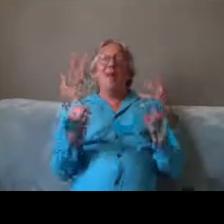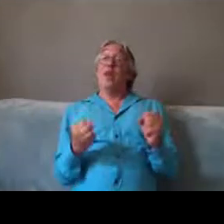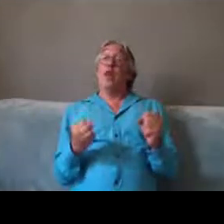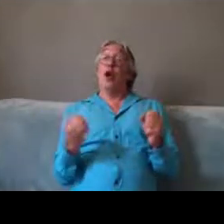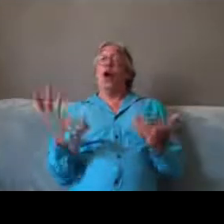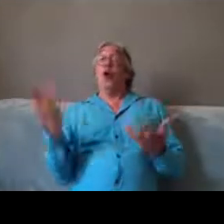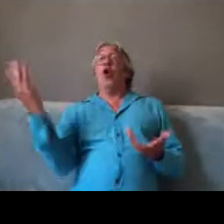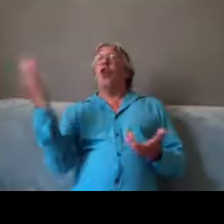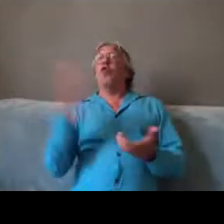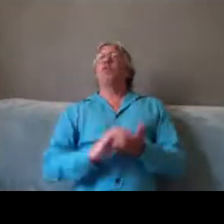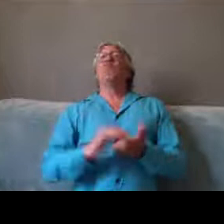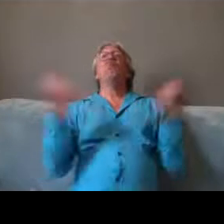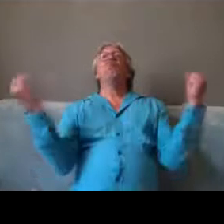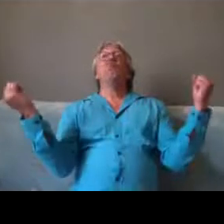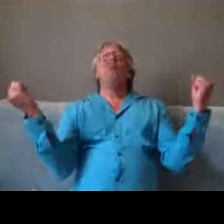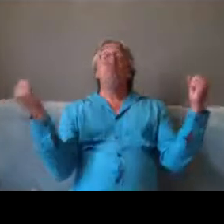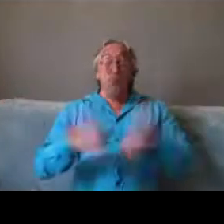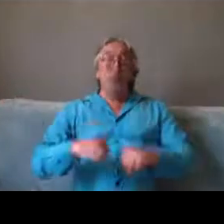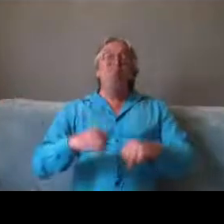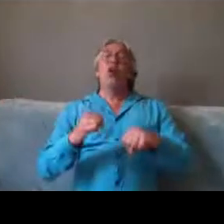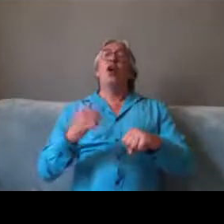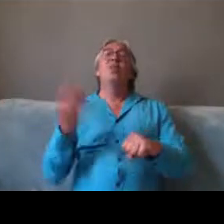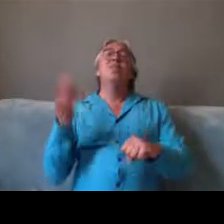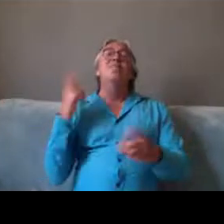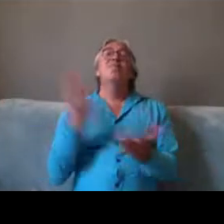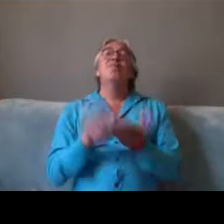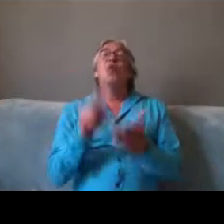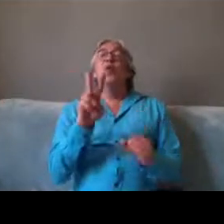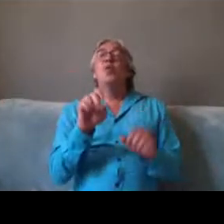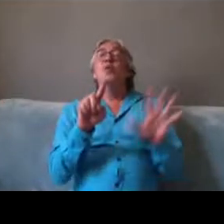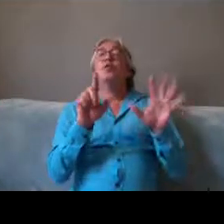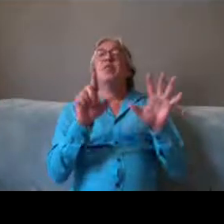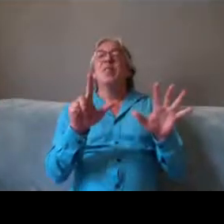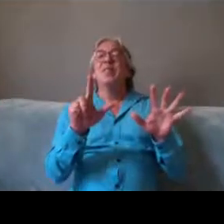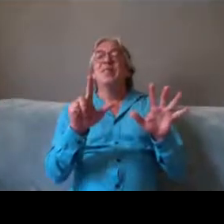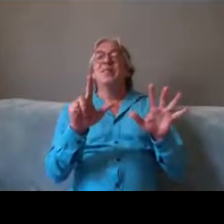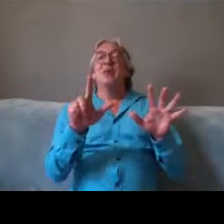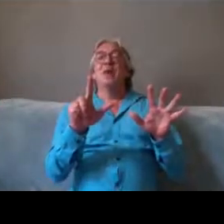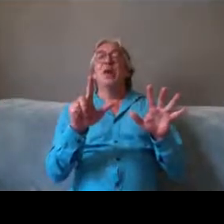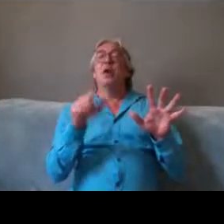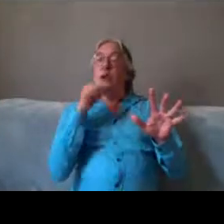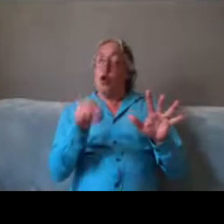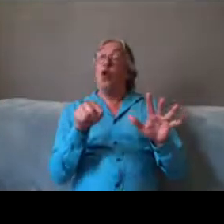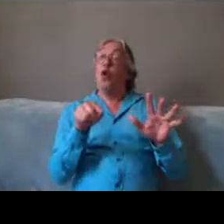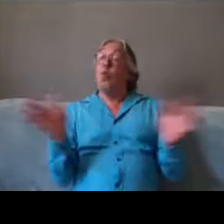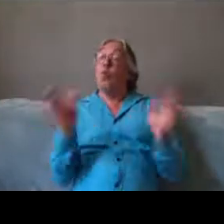A bit about me and my organisation. I'm Dominique. I've been working at the Erasmus programme